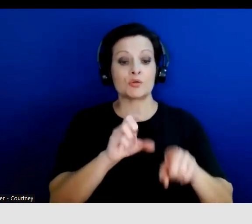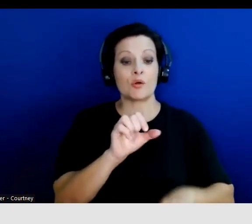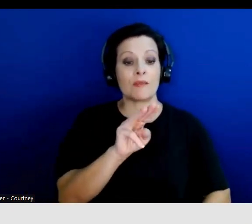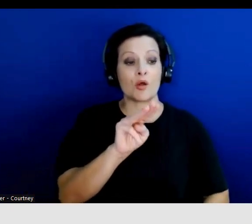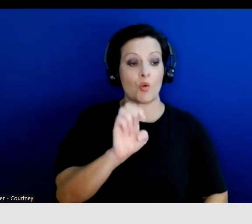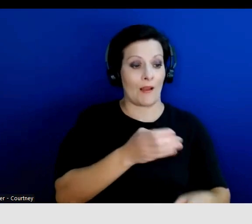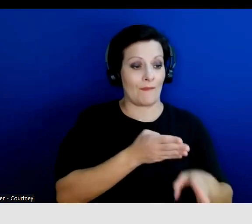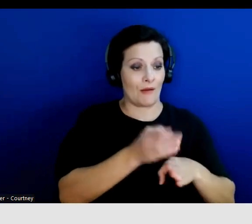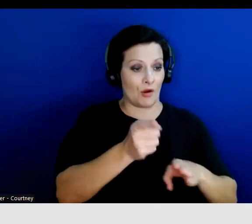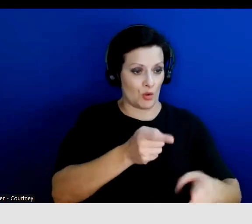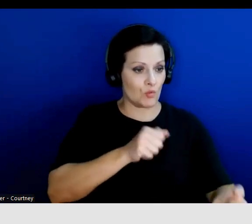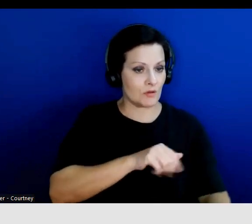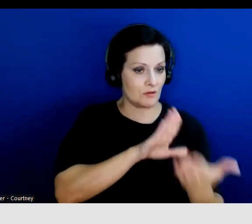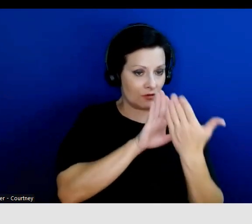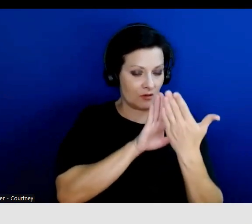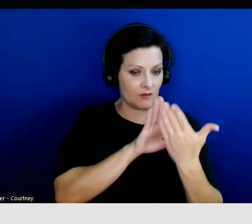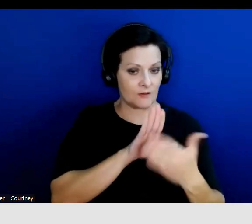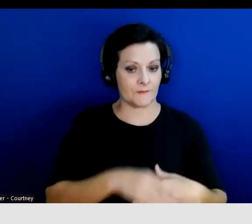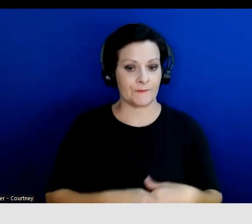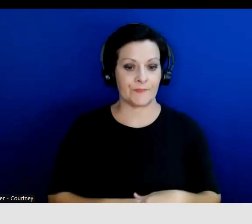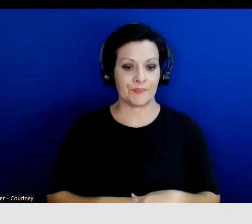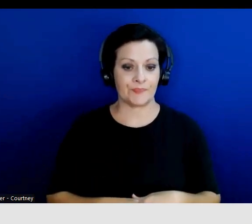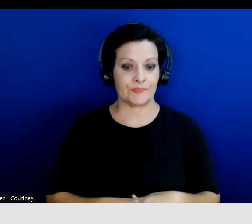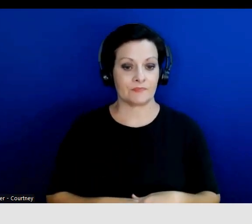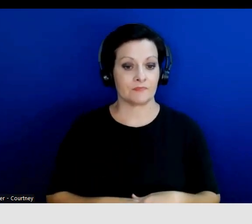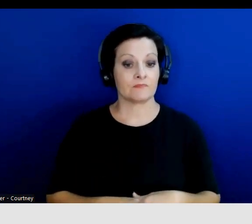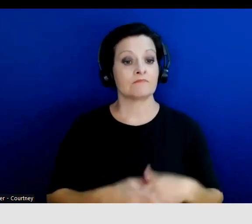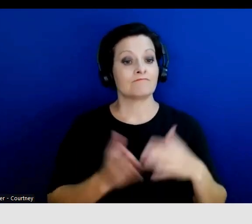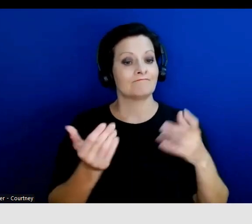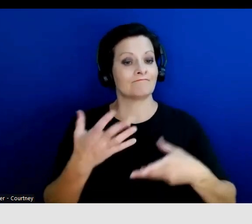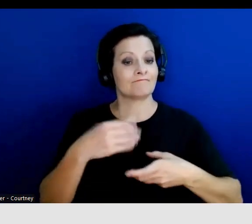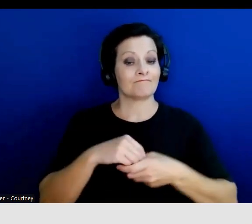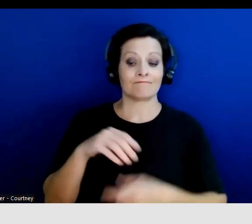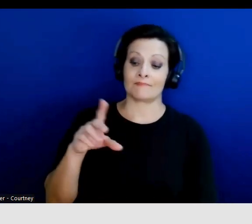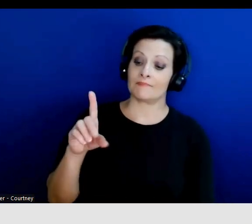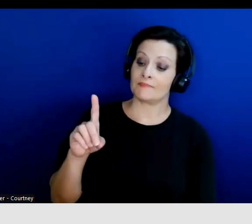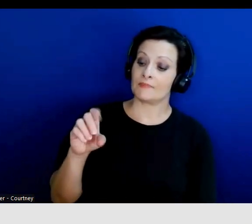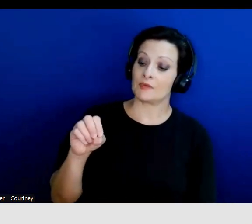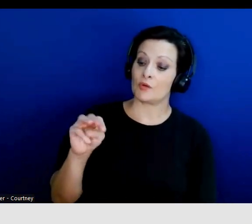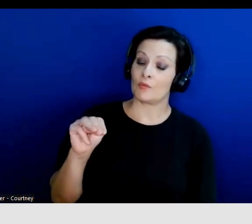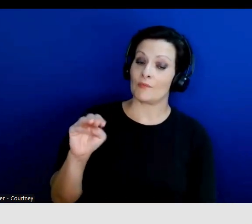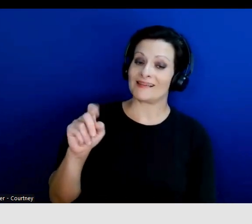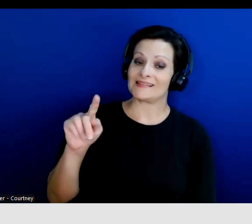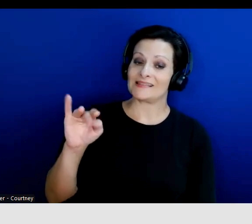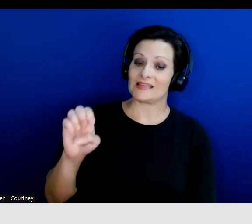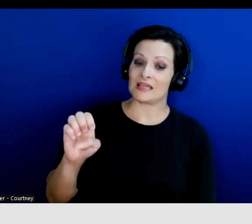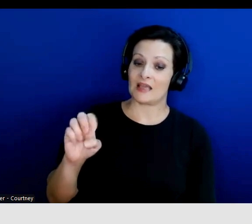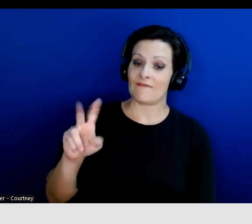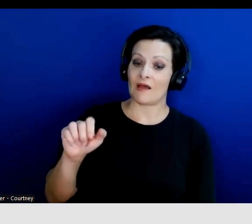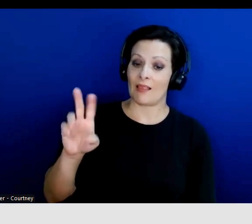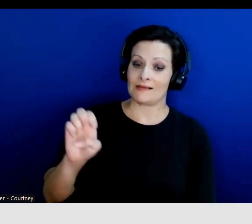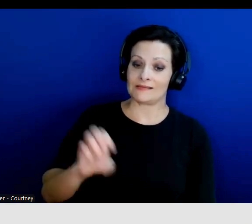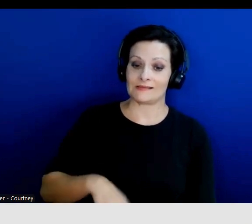will address - whether that is domestic violence, dating violence, sexual assault,